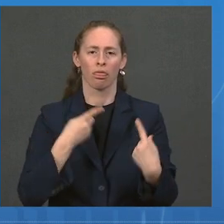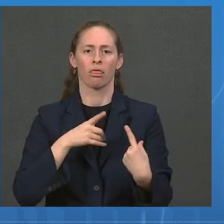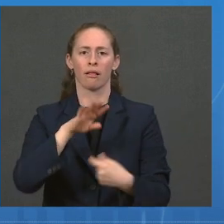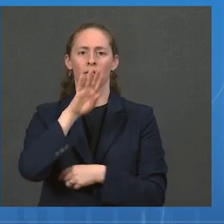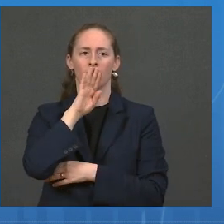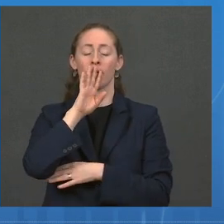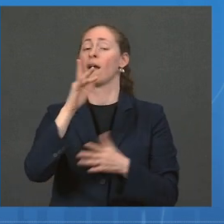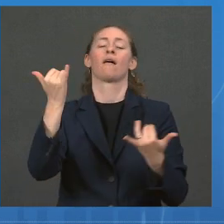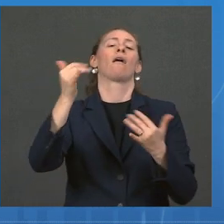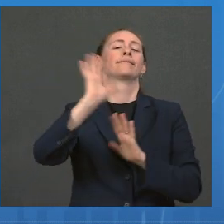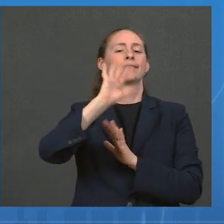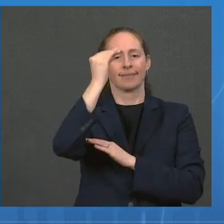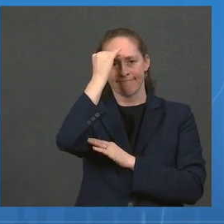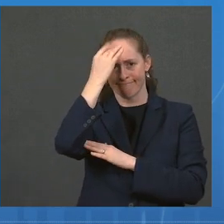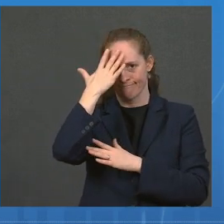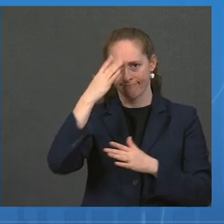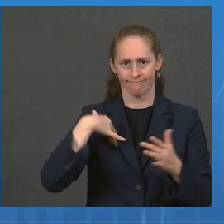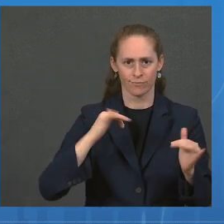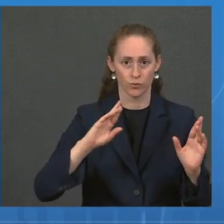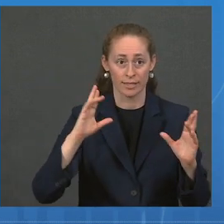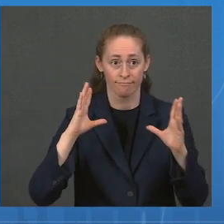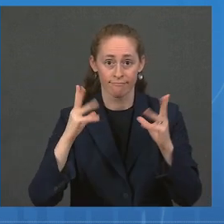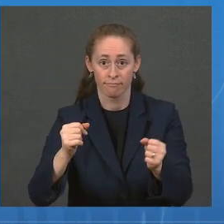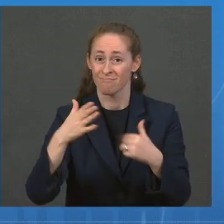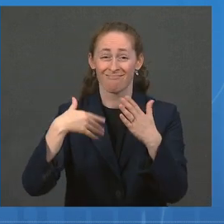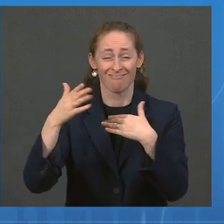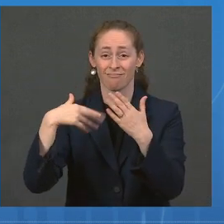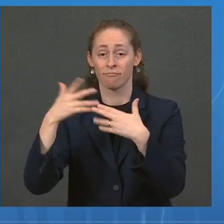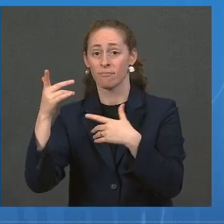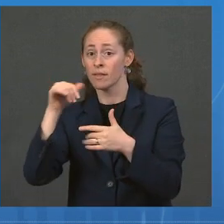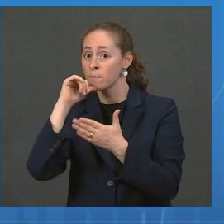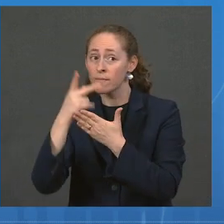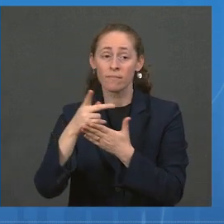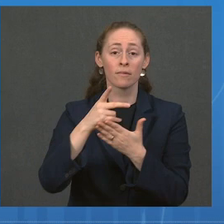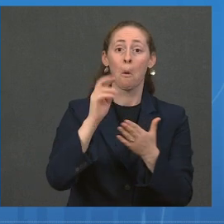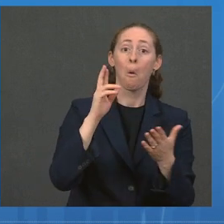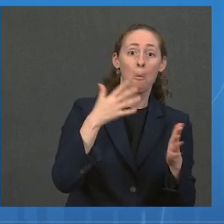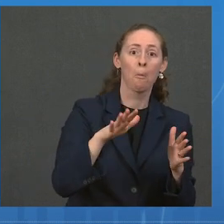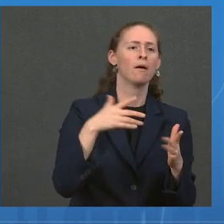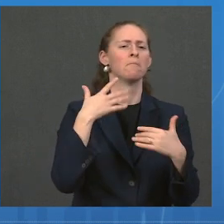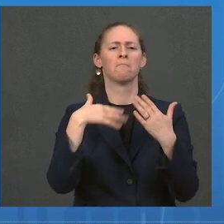pending the FDA and CDC decision that will be based on science.